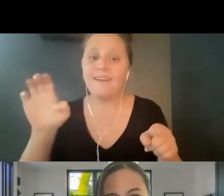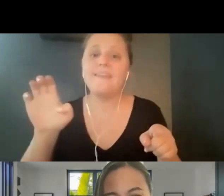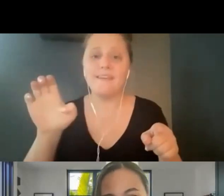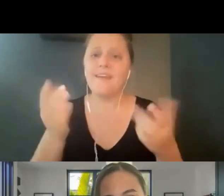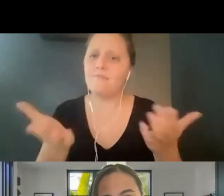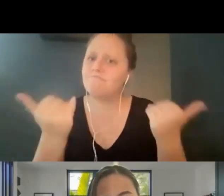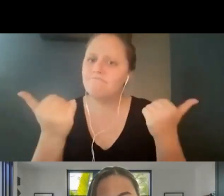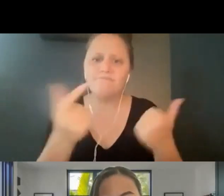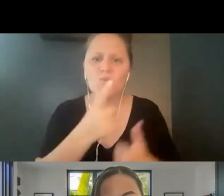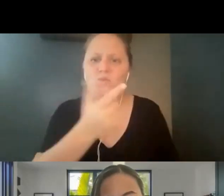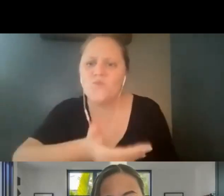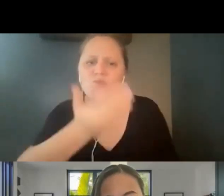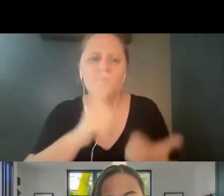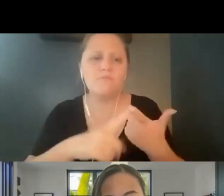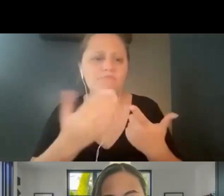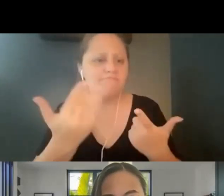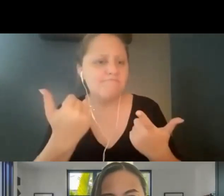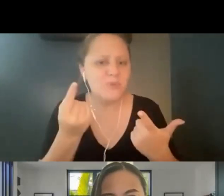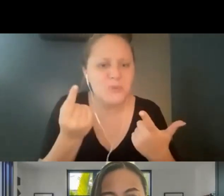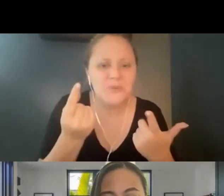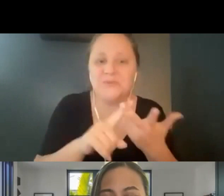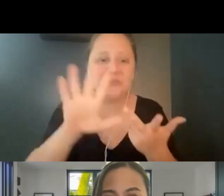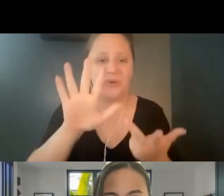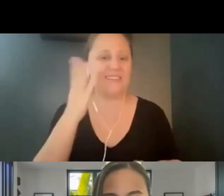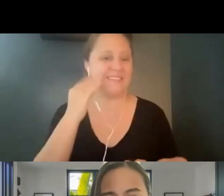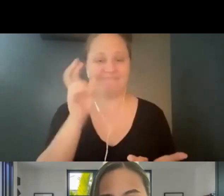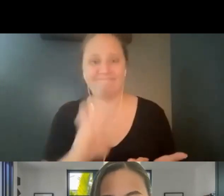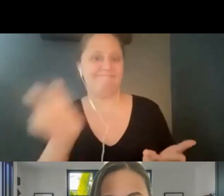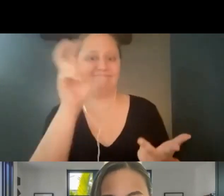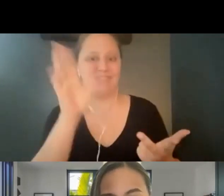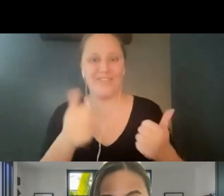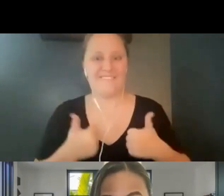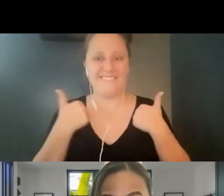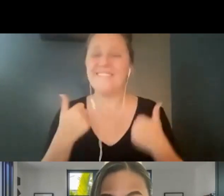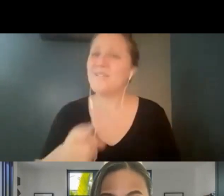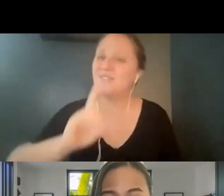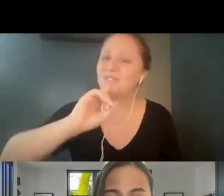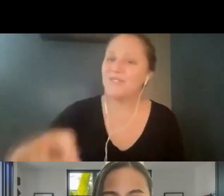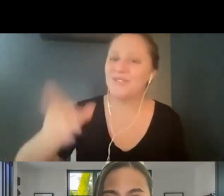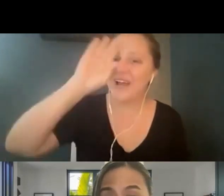you are, what you do and and your journey a little bit. Sure, sure, hi everyone my name is Michele Lee.